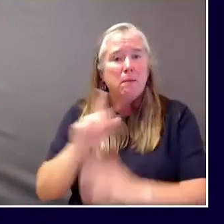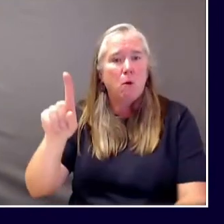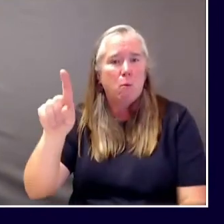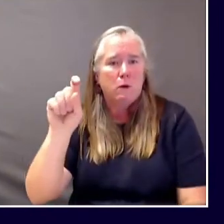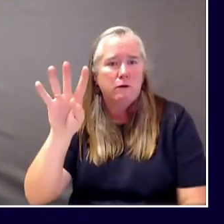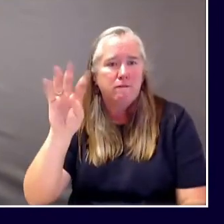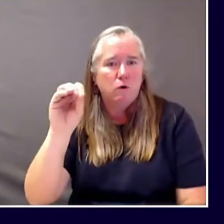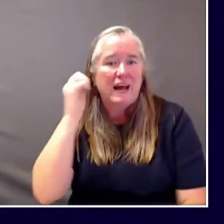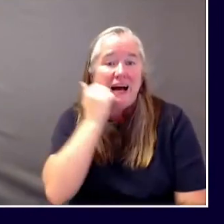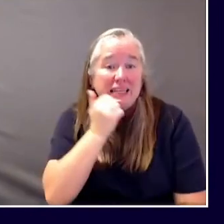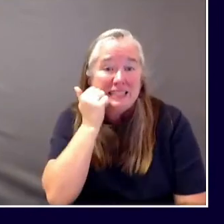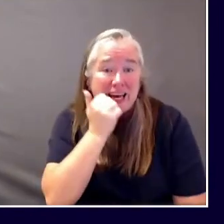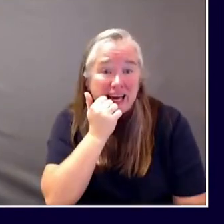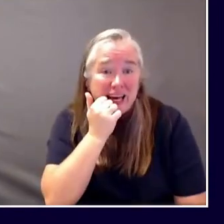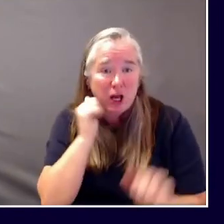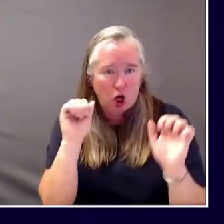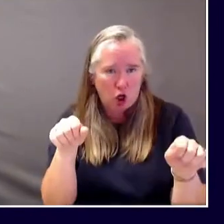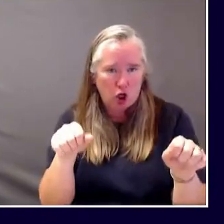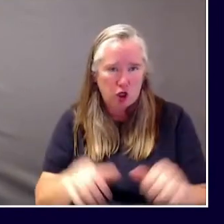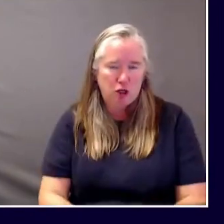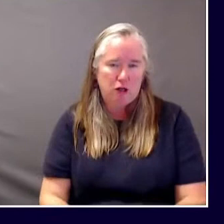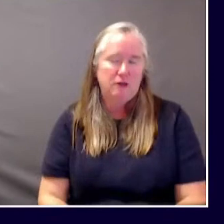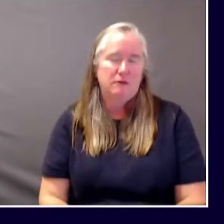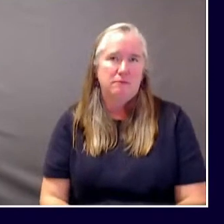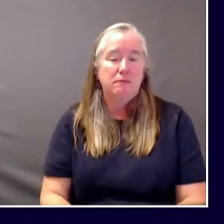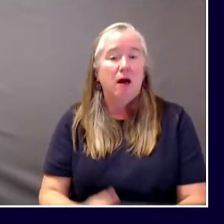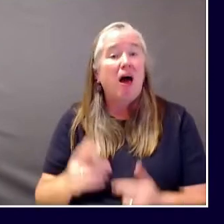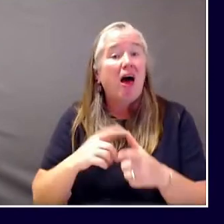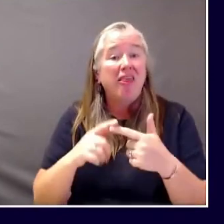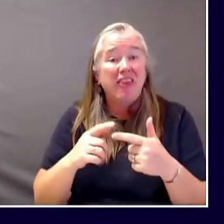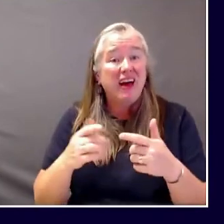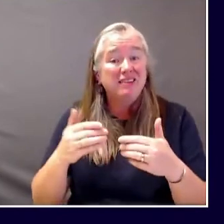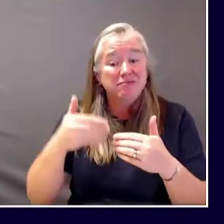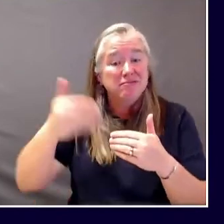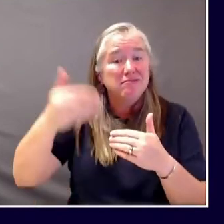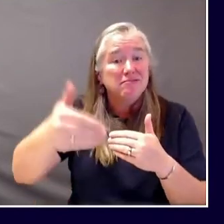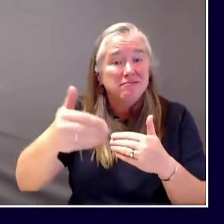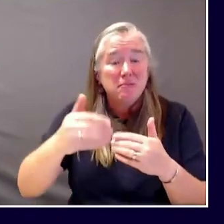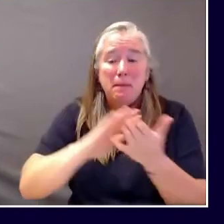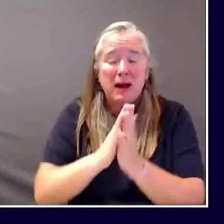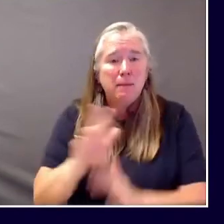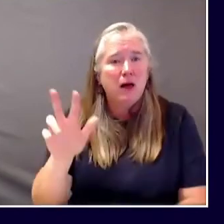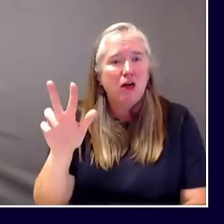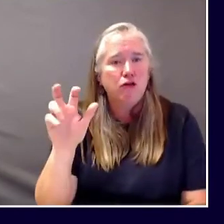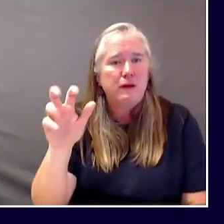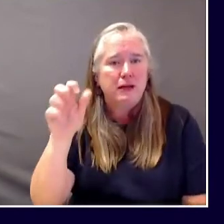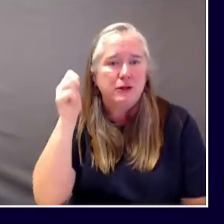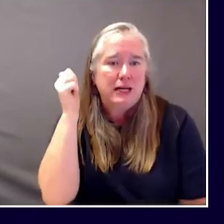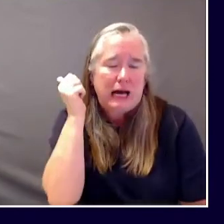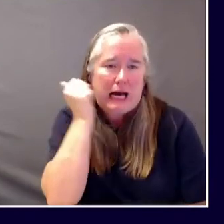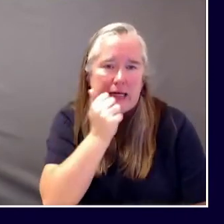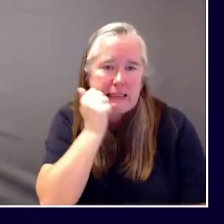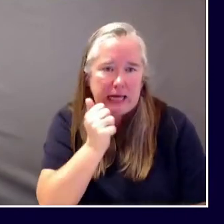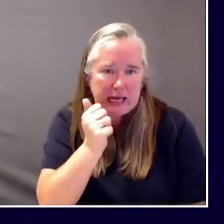per day every day and then a few